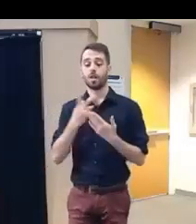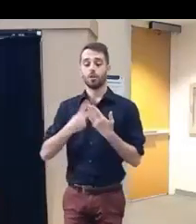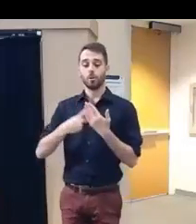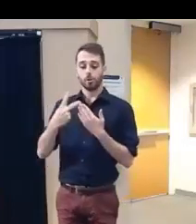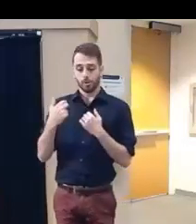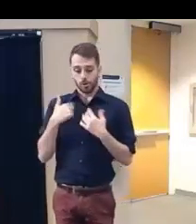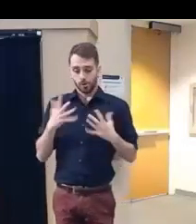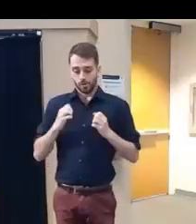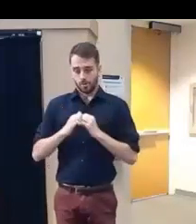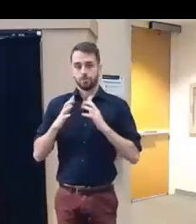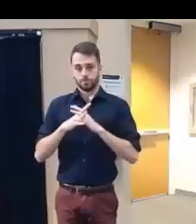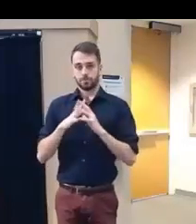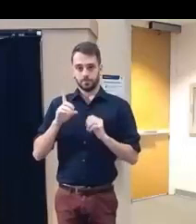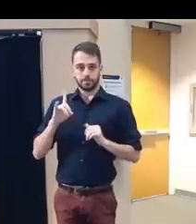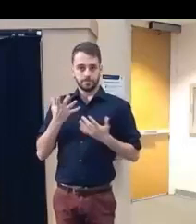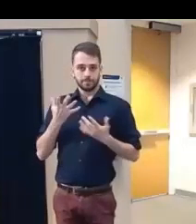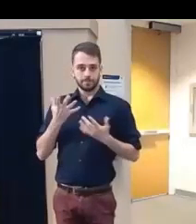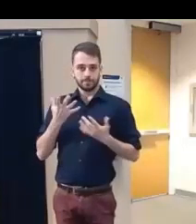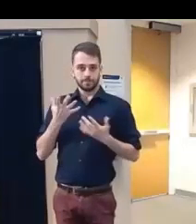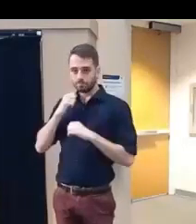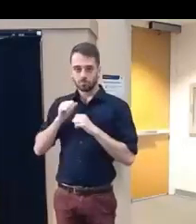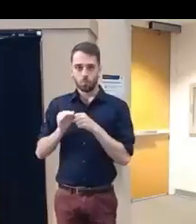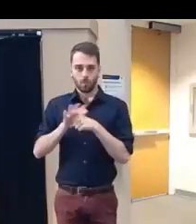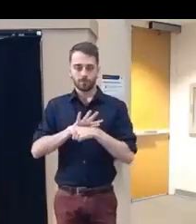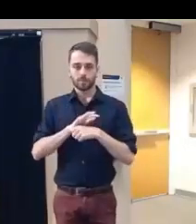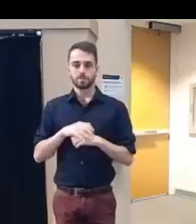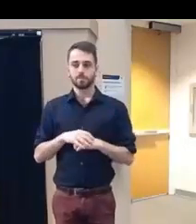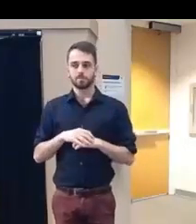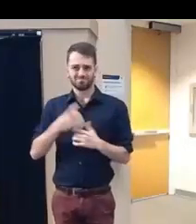launch during covid so we actually found it fairly easy to do that way